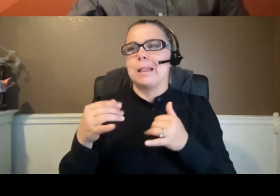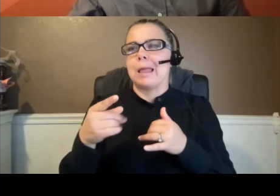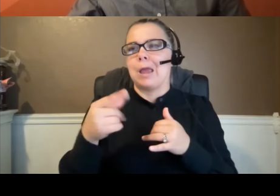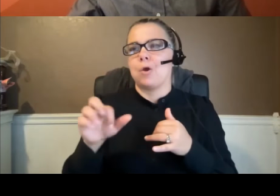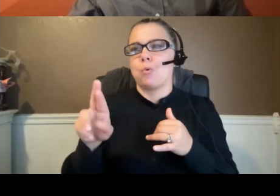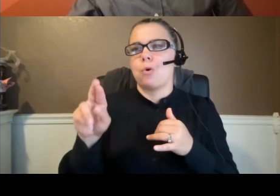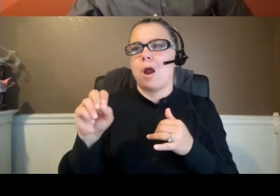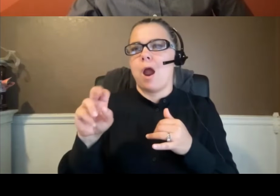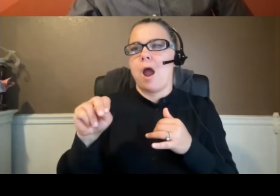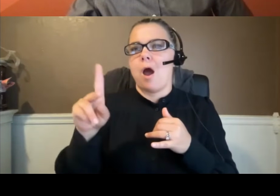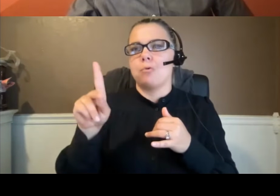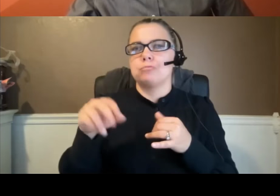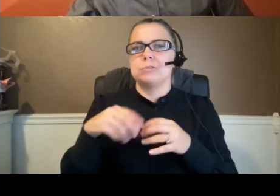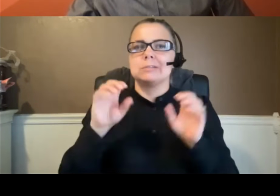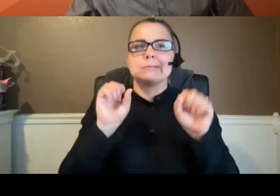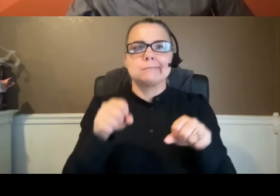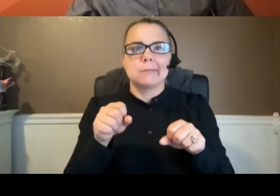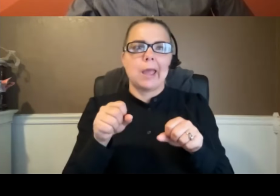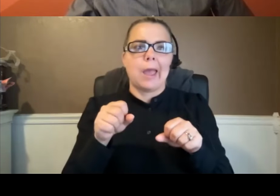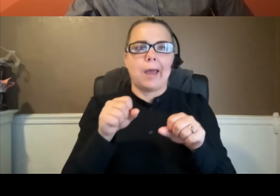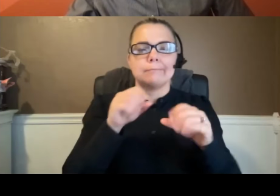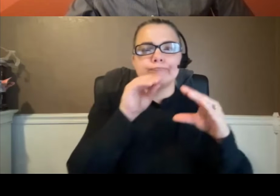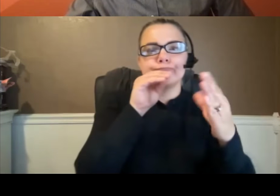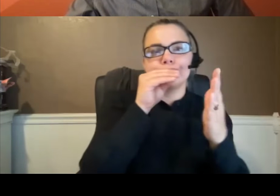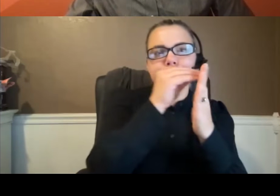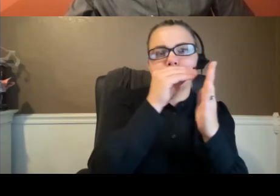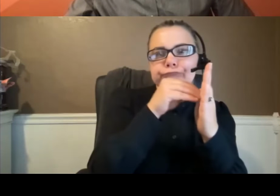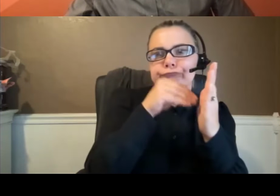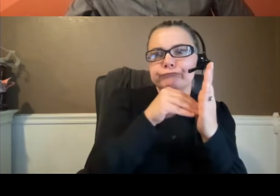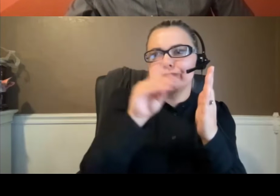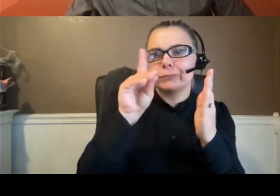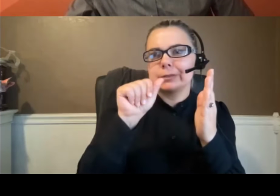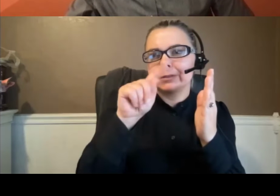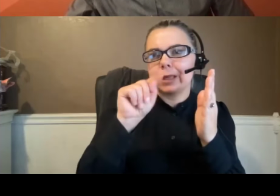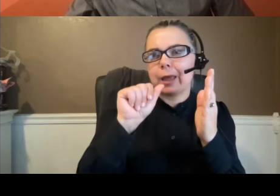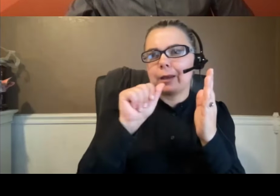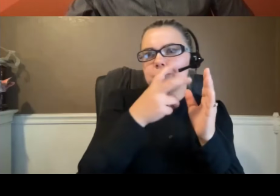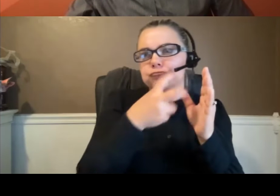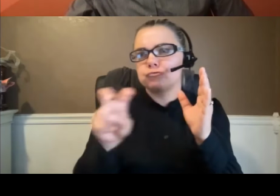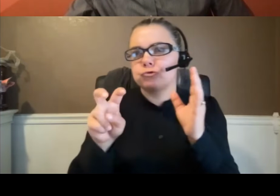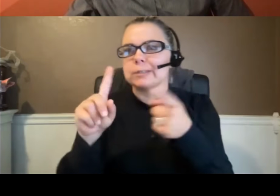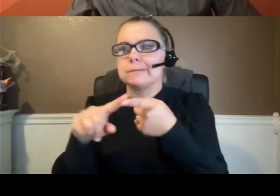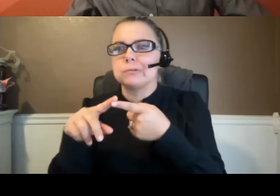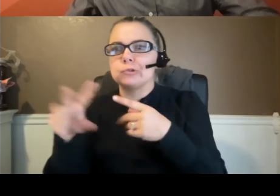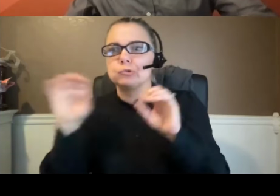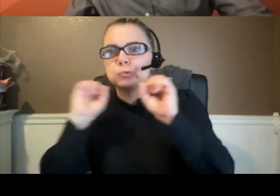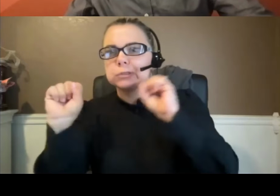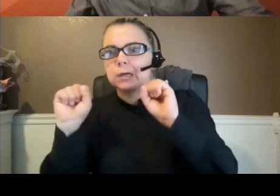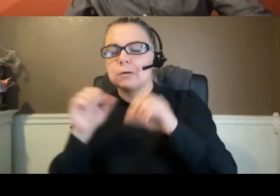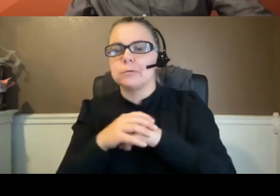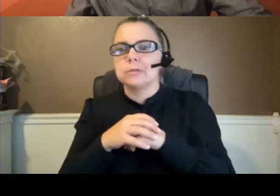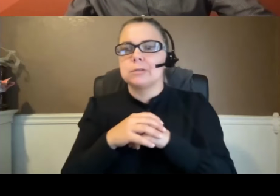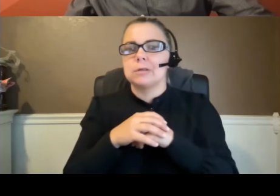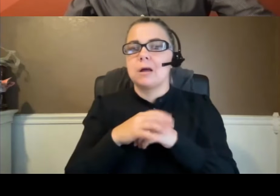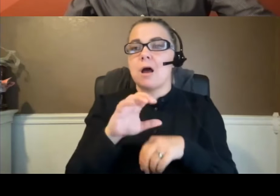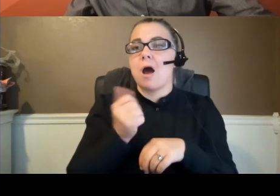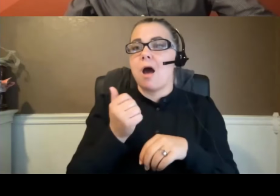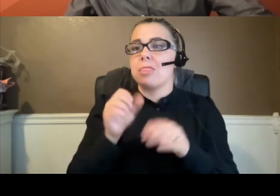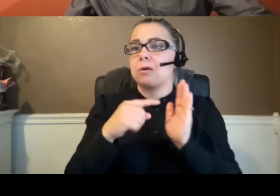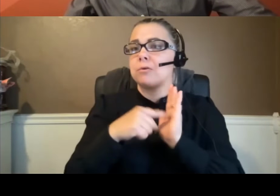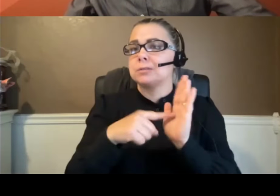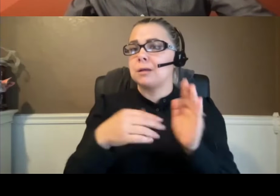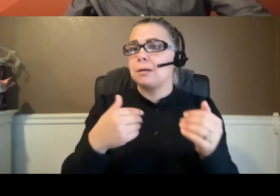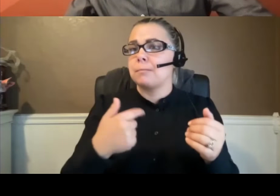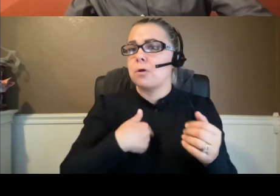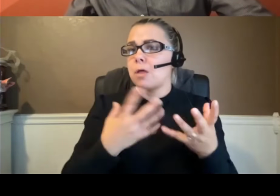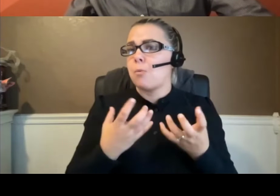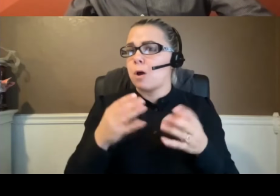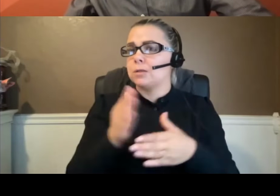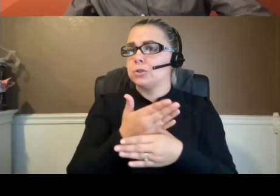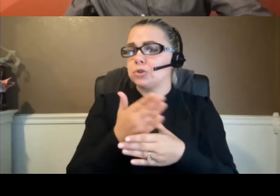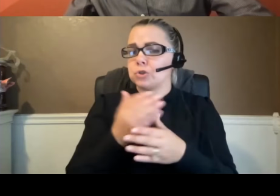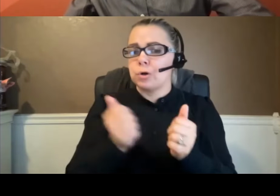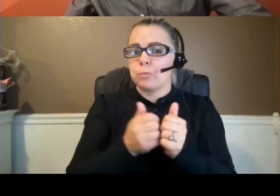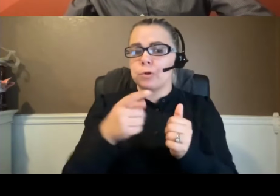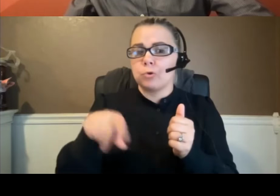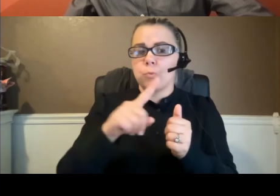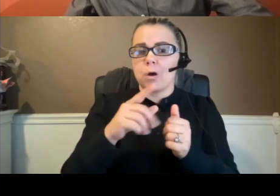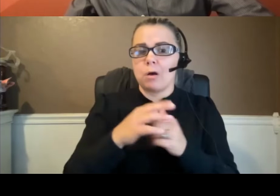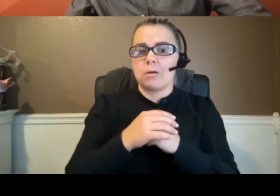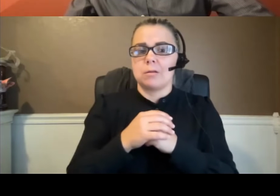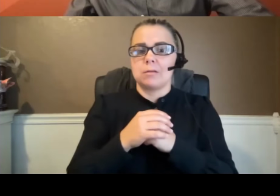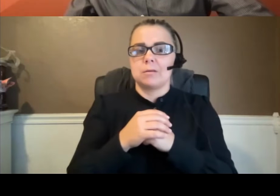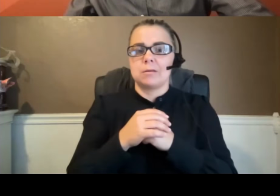sonify it. The next sonification example I wanna share with you is...